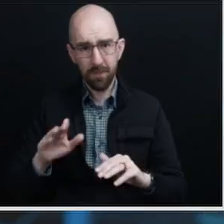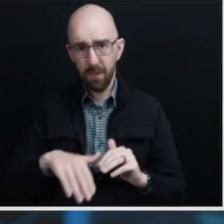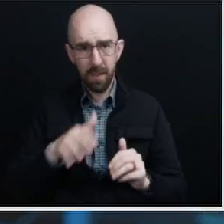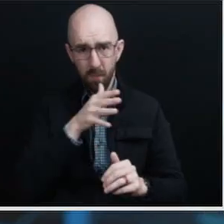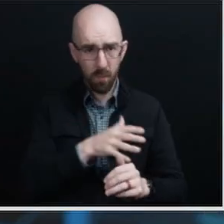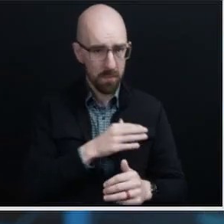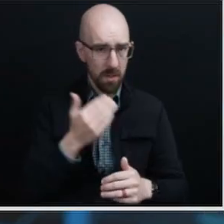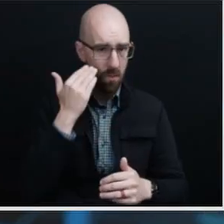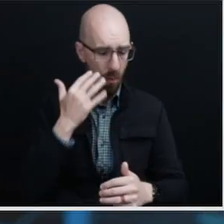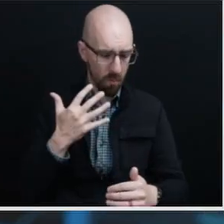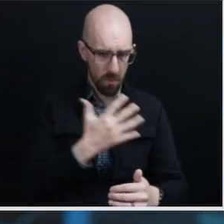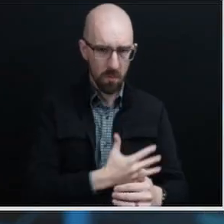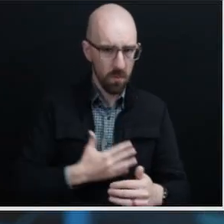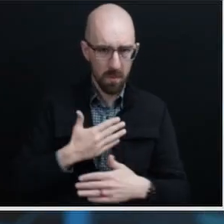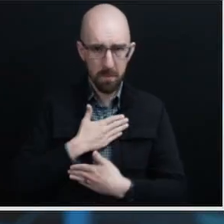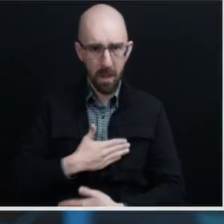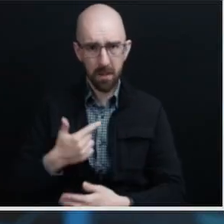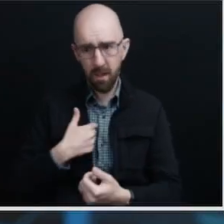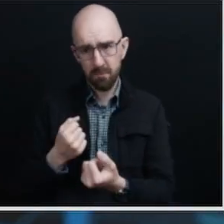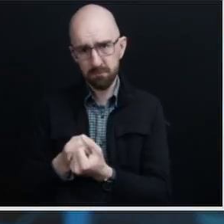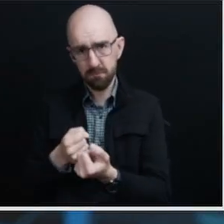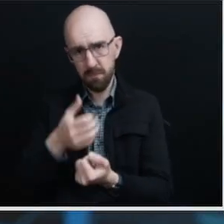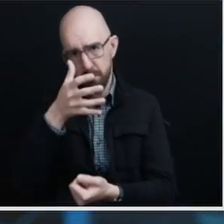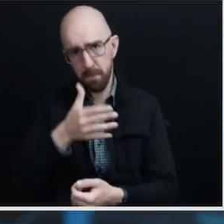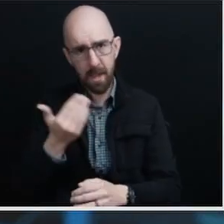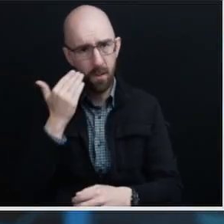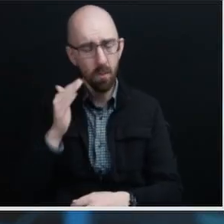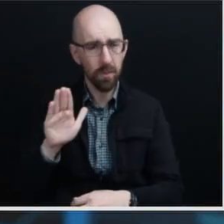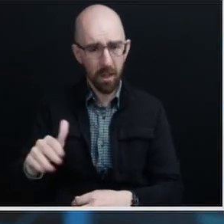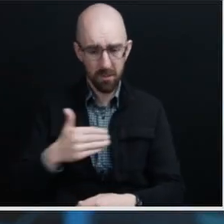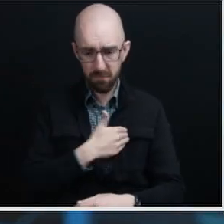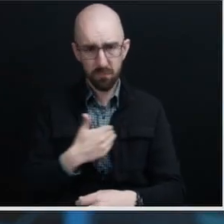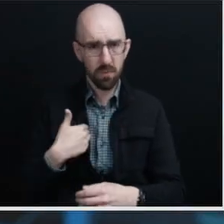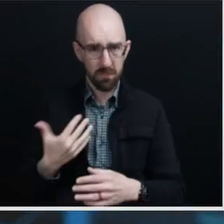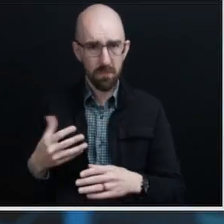I advocate that men know theirs and their breast is part of that. And if they start